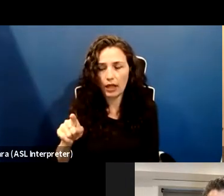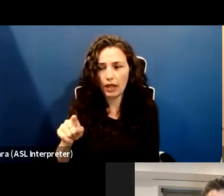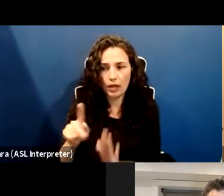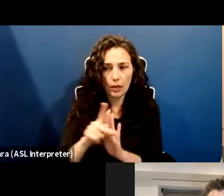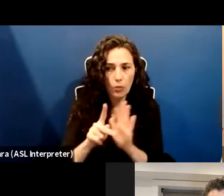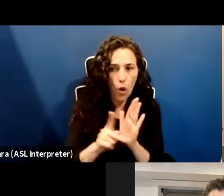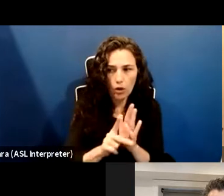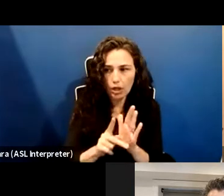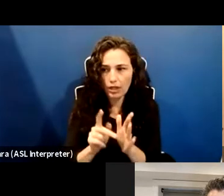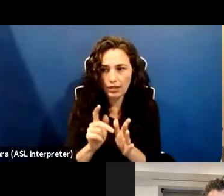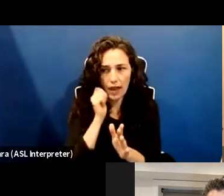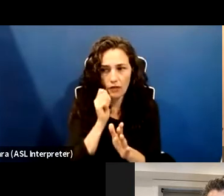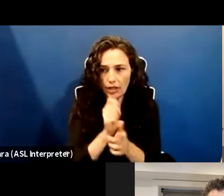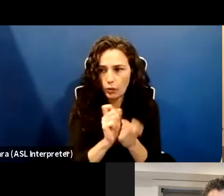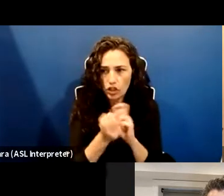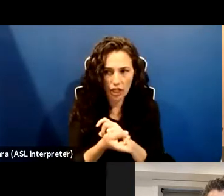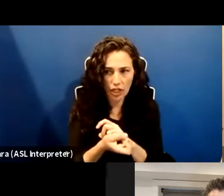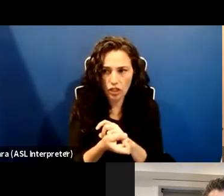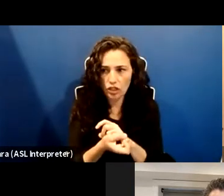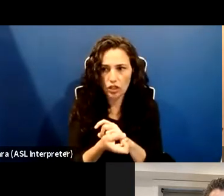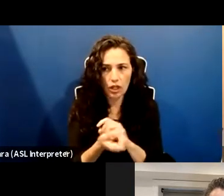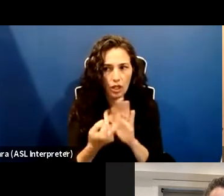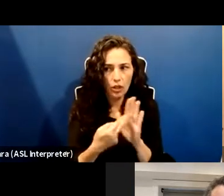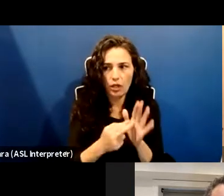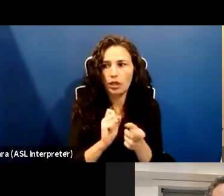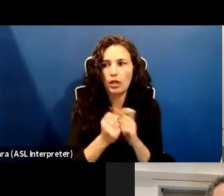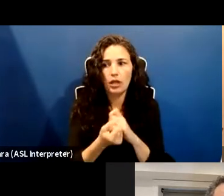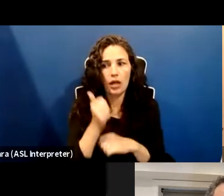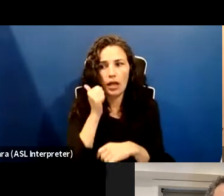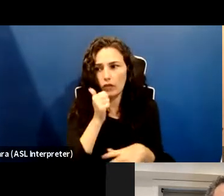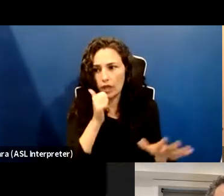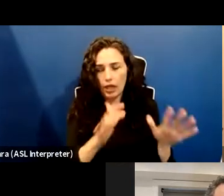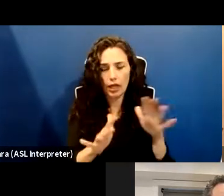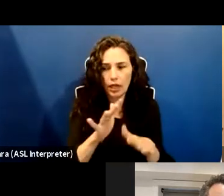The doctors and the staff didn't know yet how much PPE we should be putting on,